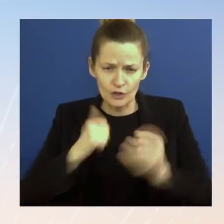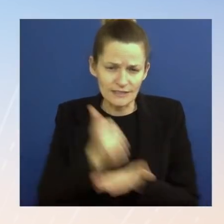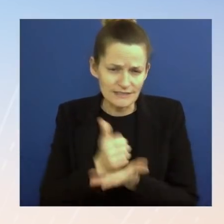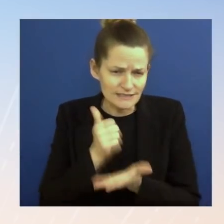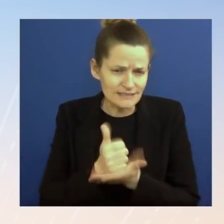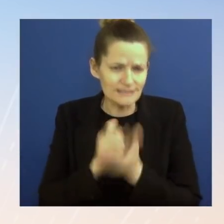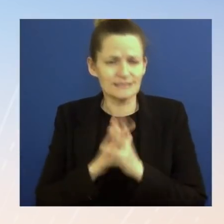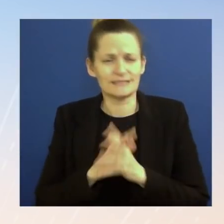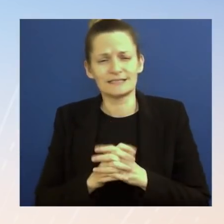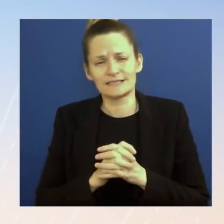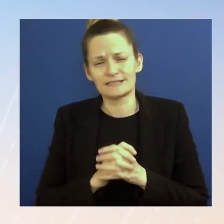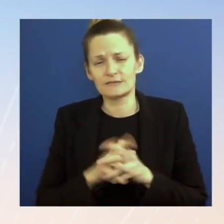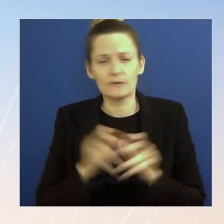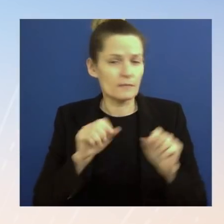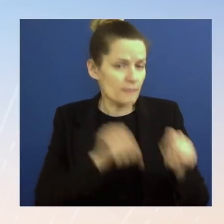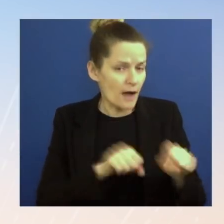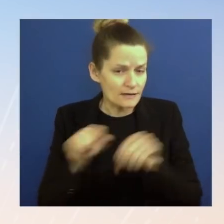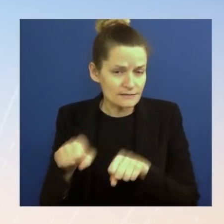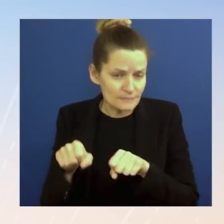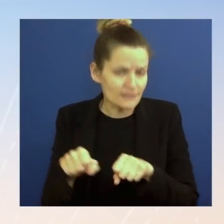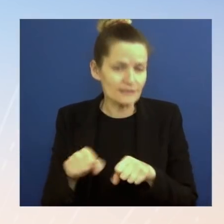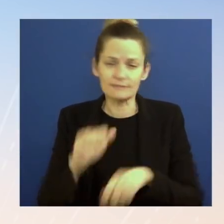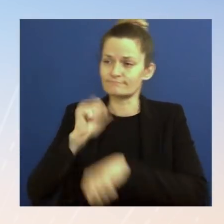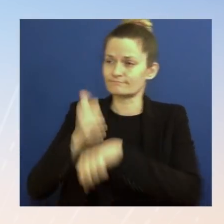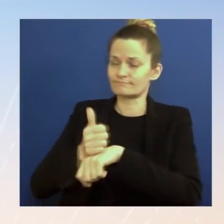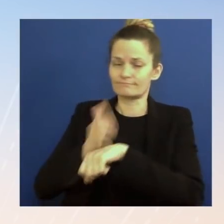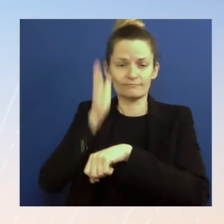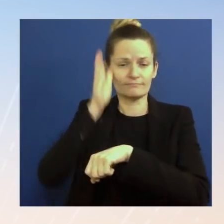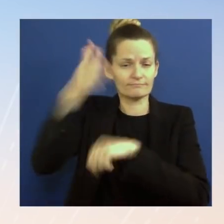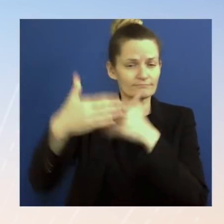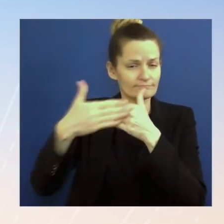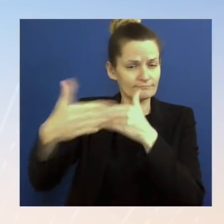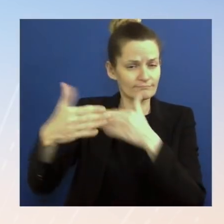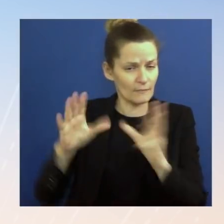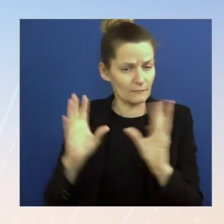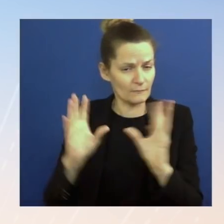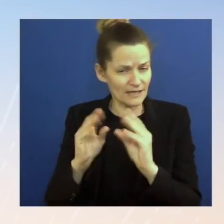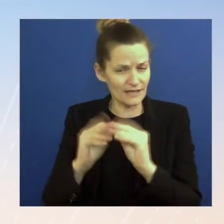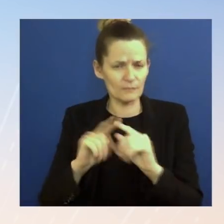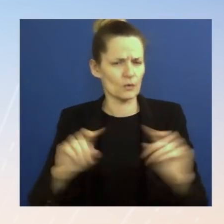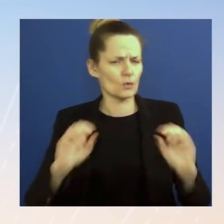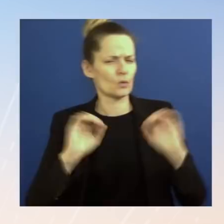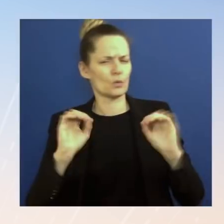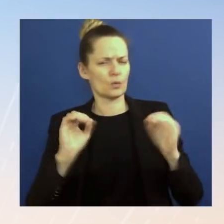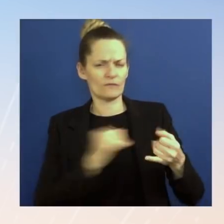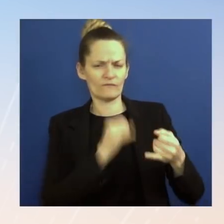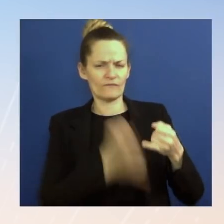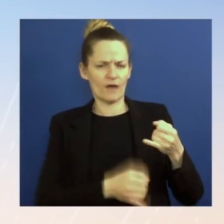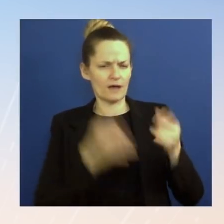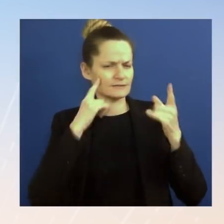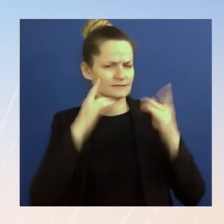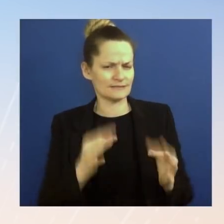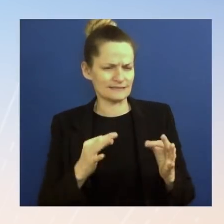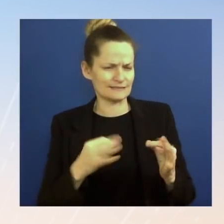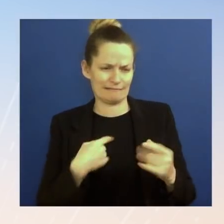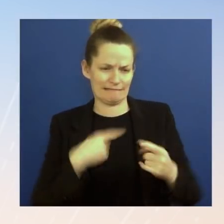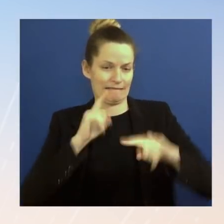But there's not been any final decision about a trip, so I don't have anything to preview about what that would look like if he were to take a trip. The Press: Okay. Thanks, Jen. >> Ms. Psaki: Go ahead.